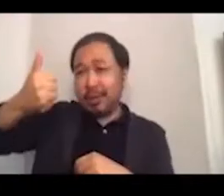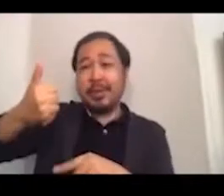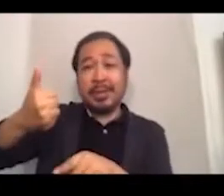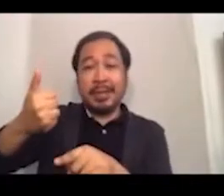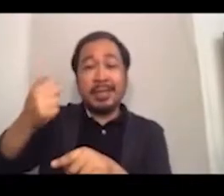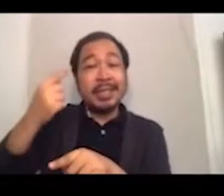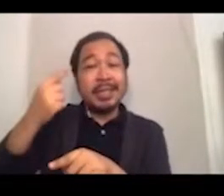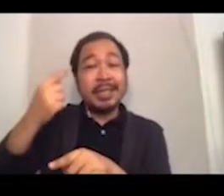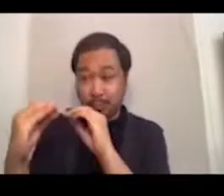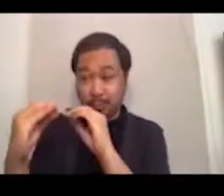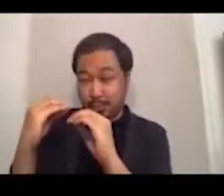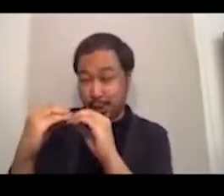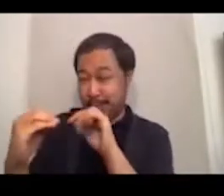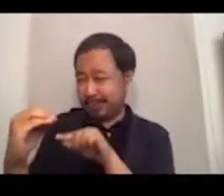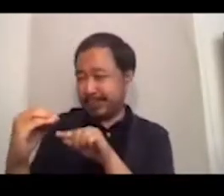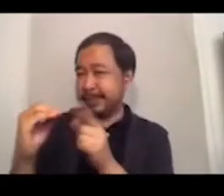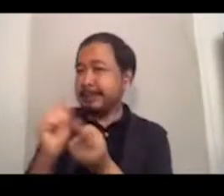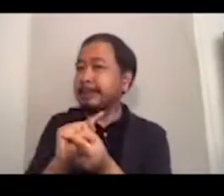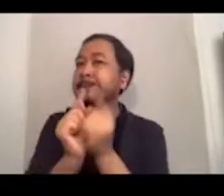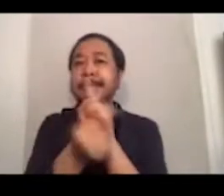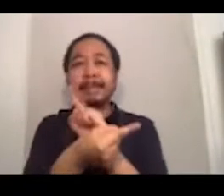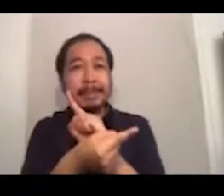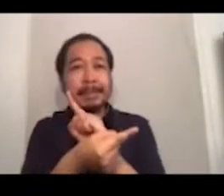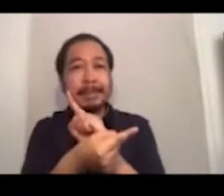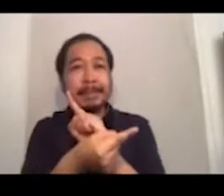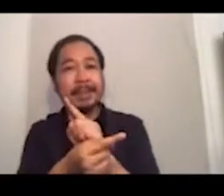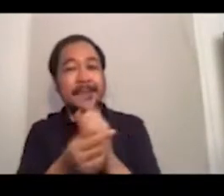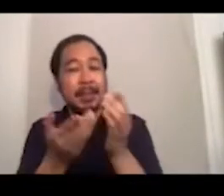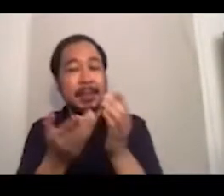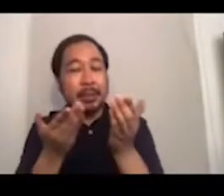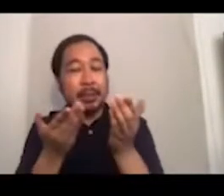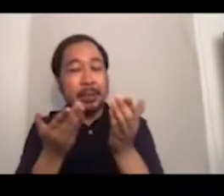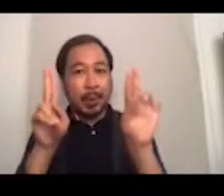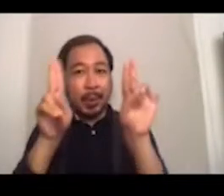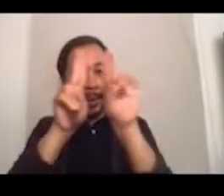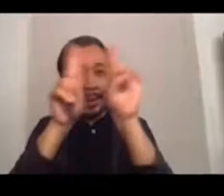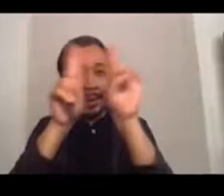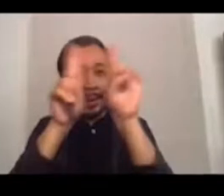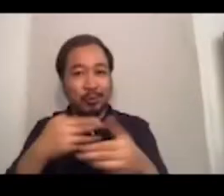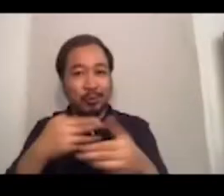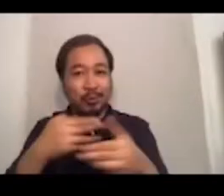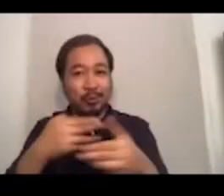the Global Survey